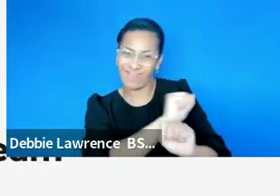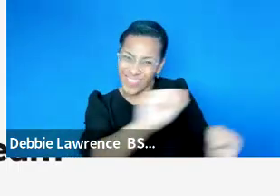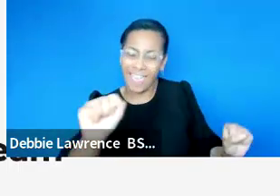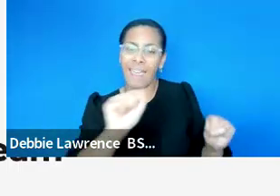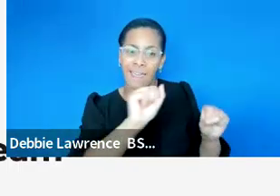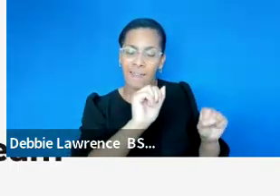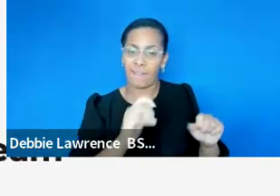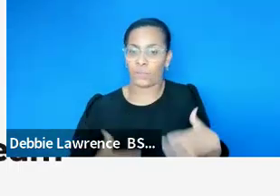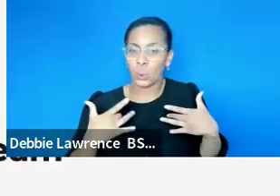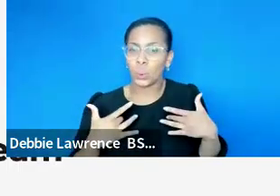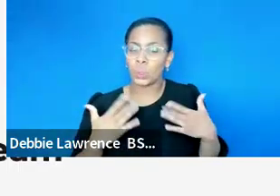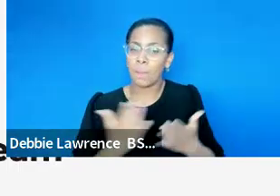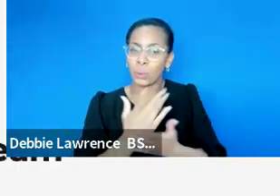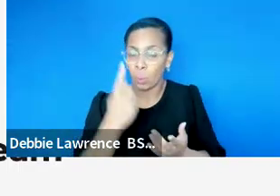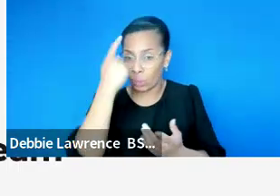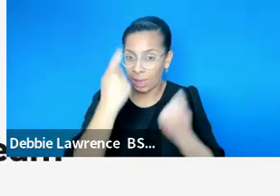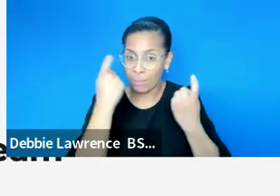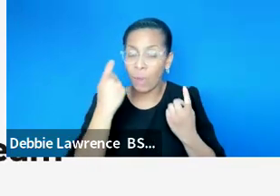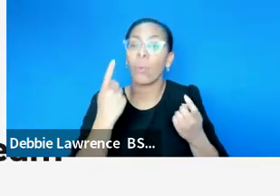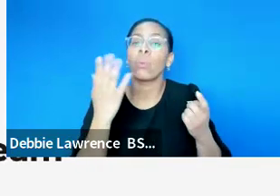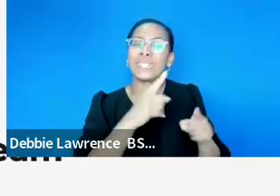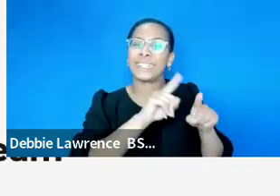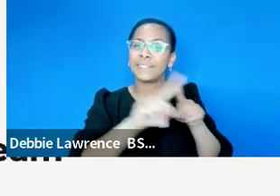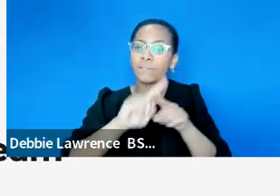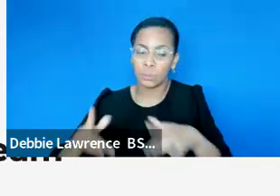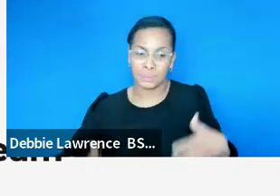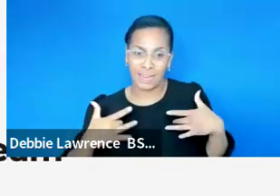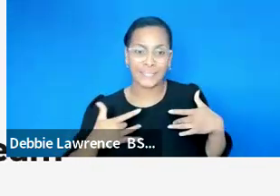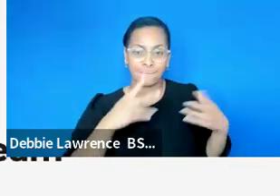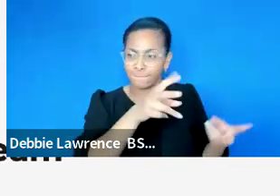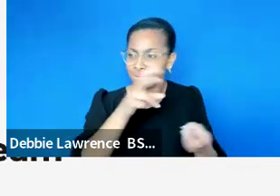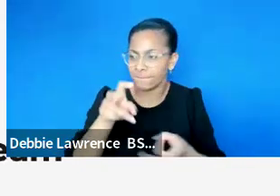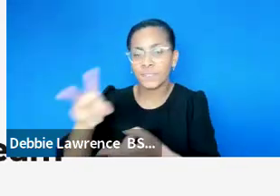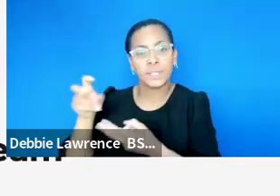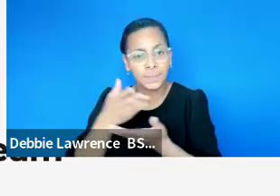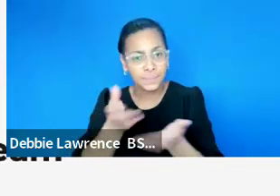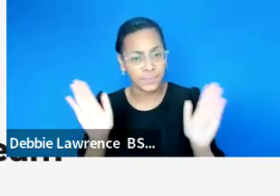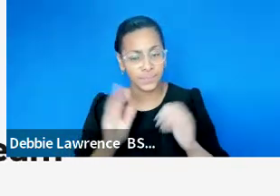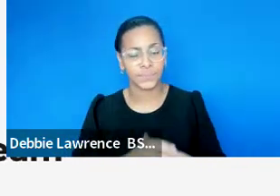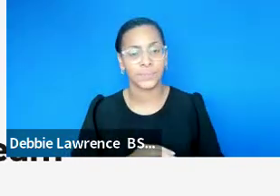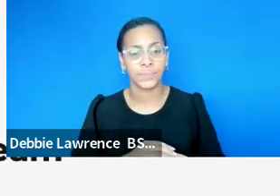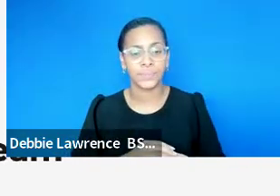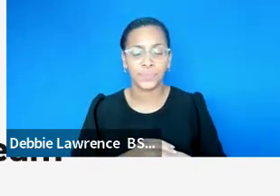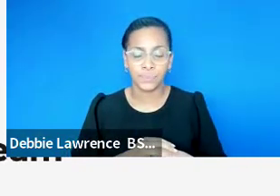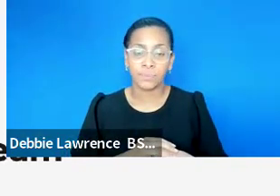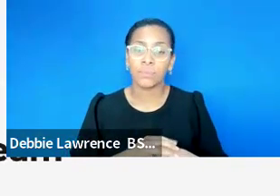perspectives in the group that you are representing. I'd say don't be afraid to speak